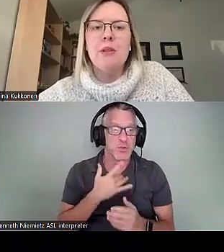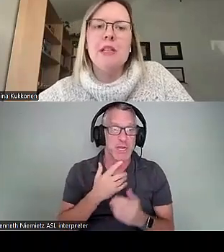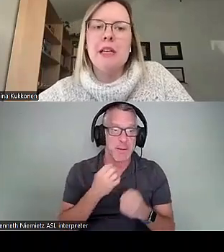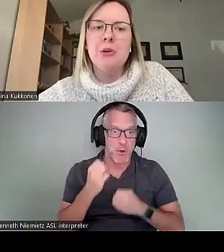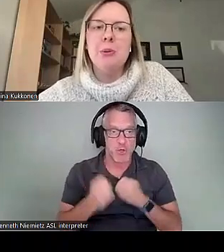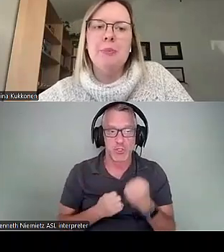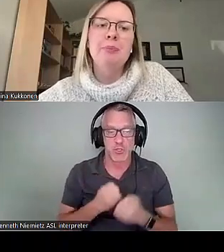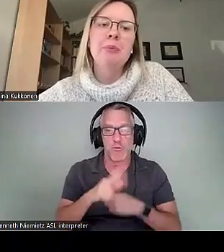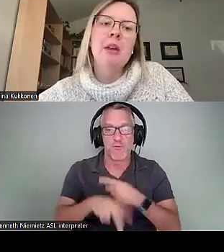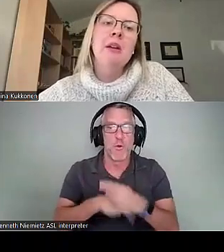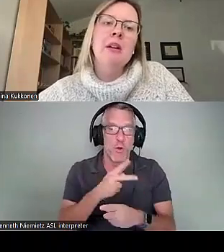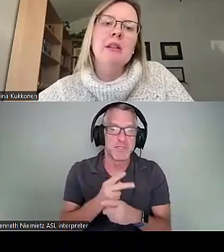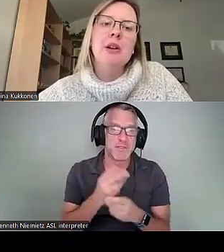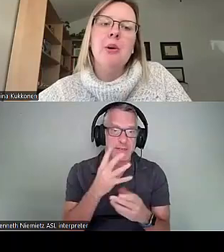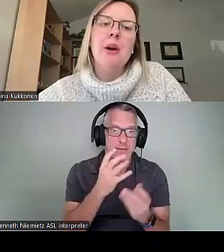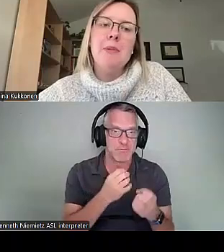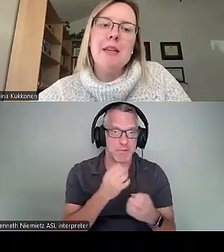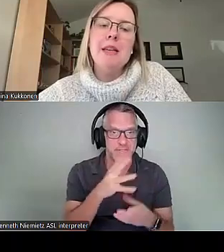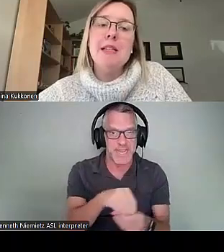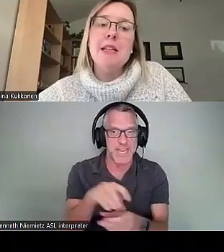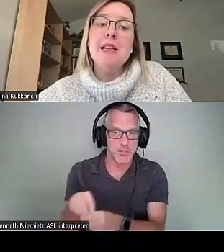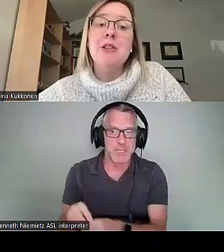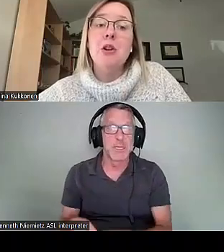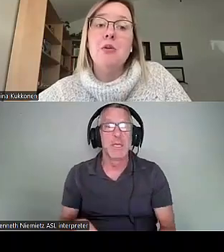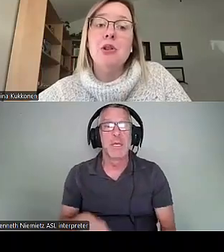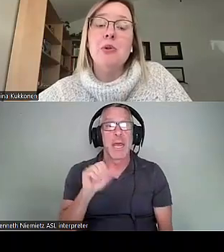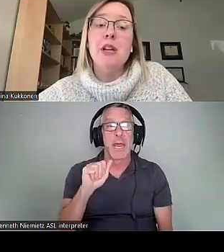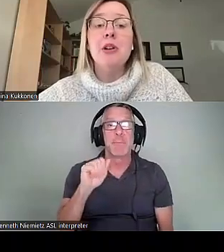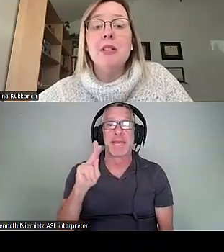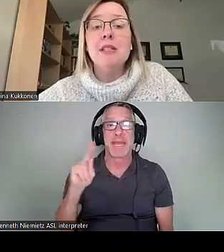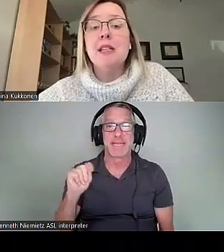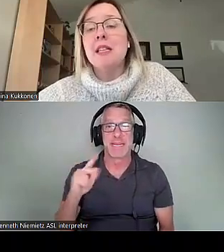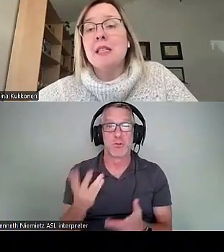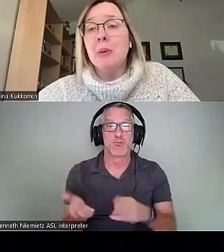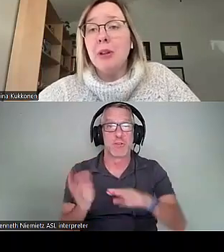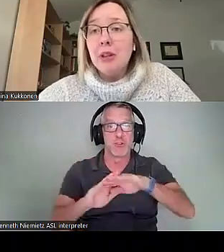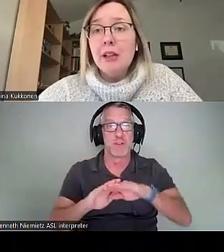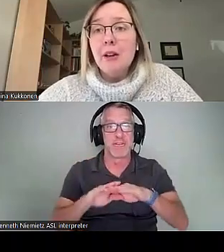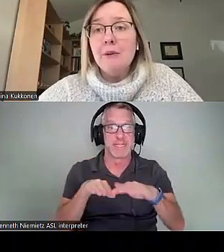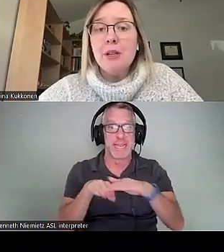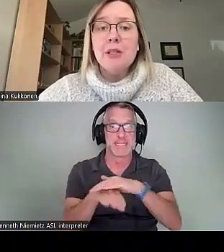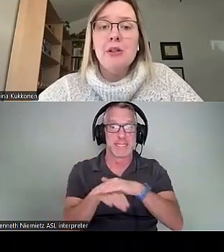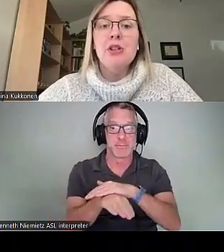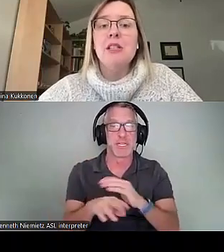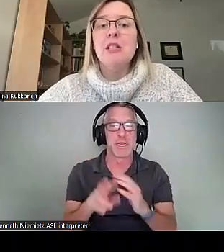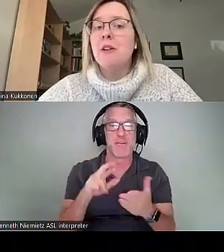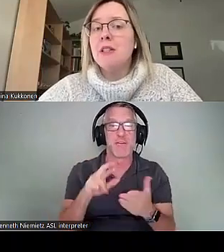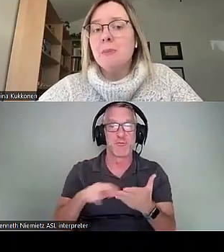of engagement. ABKT is known to increase the accessibility of research, this is one of its